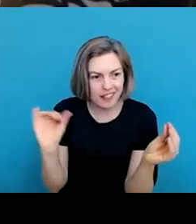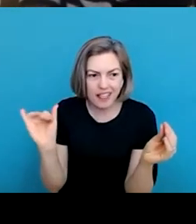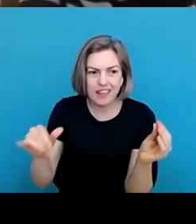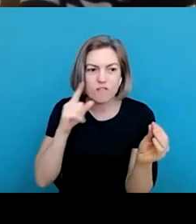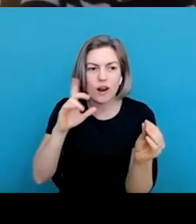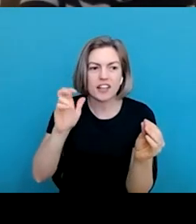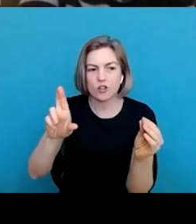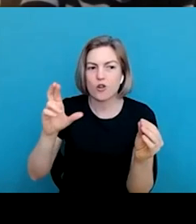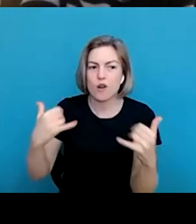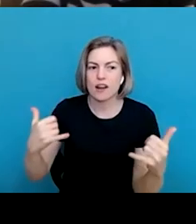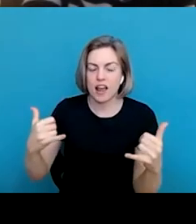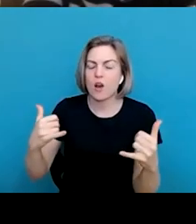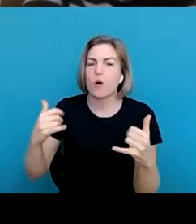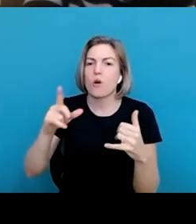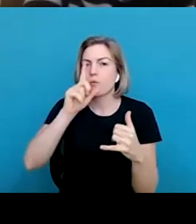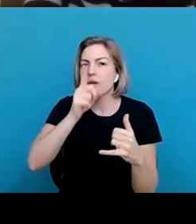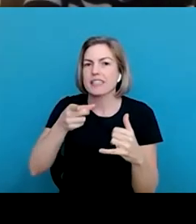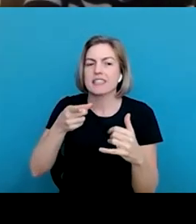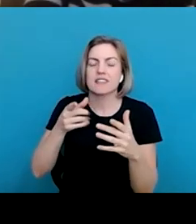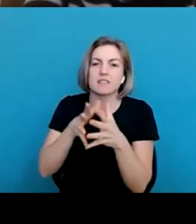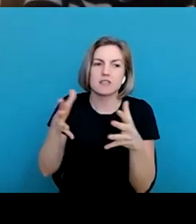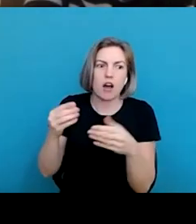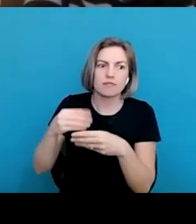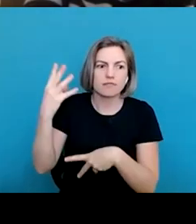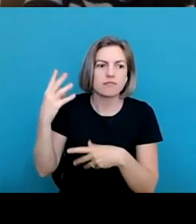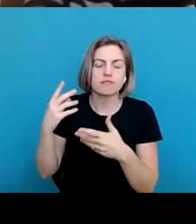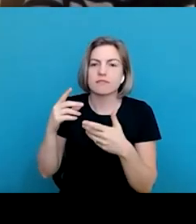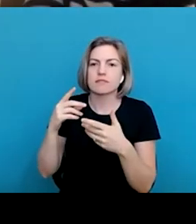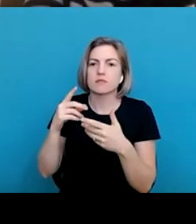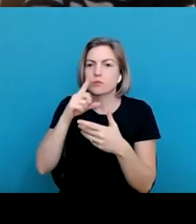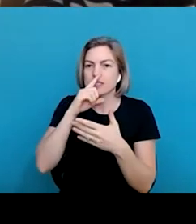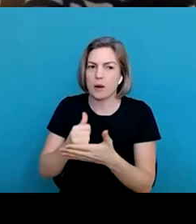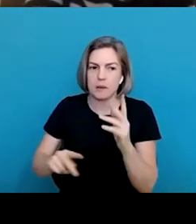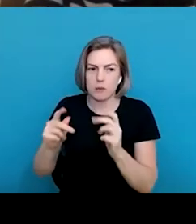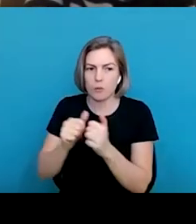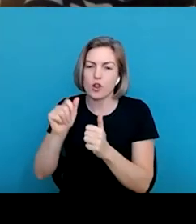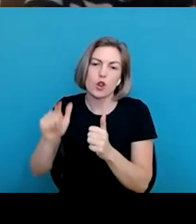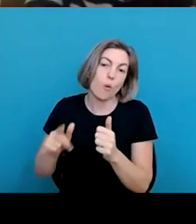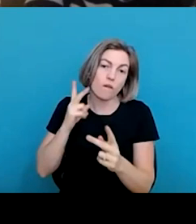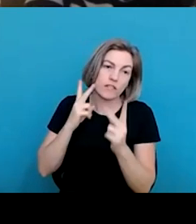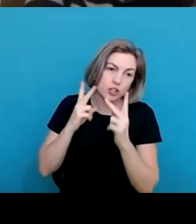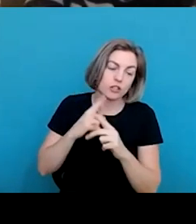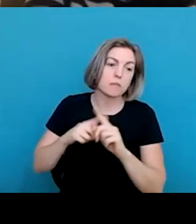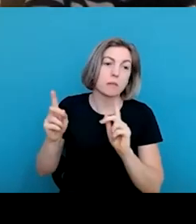It's really -- you know, there is a lot of things that are being helping for people that are low vision but for people who are fully